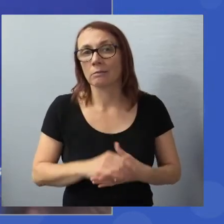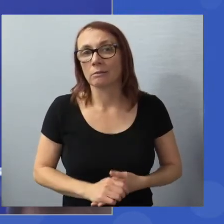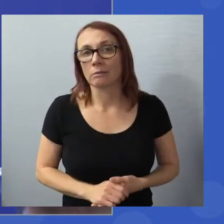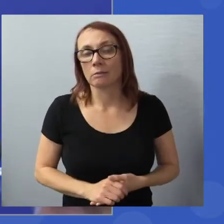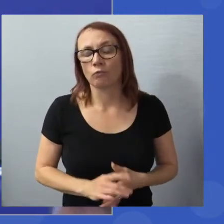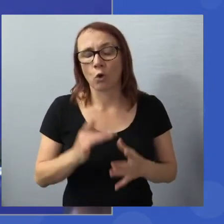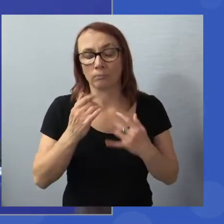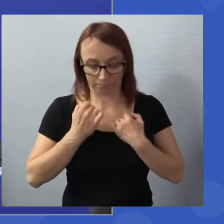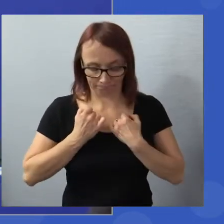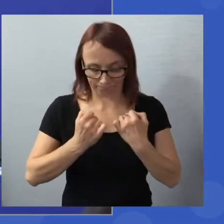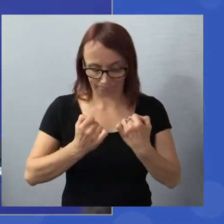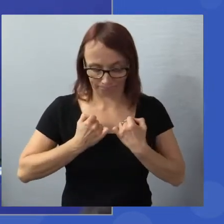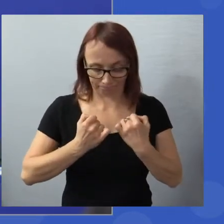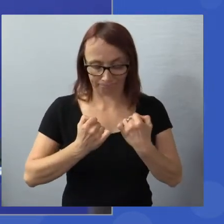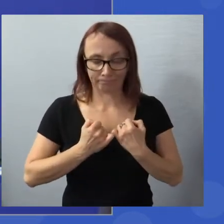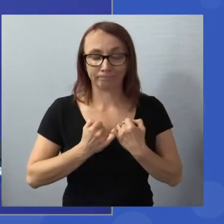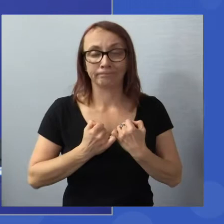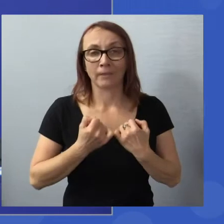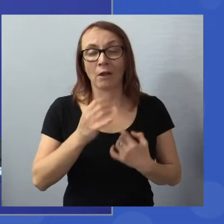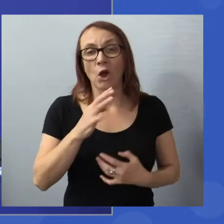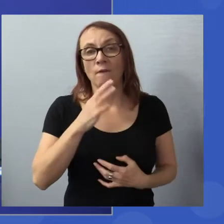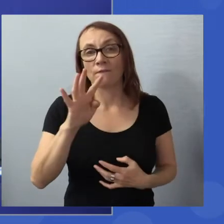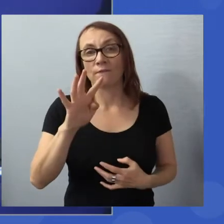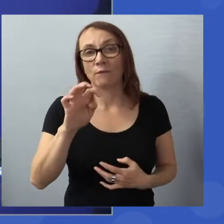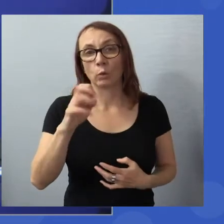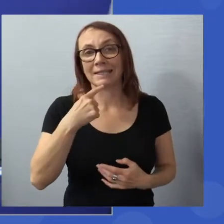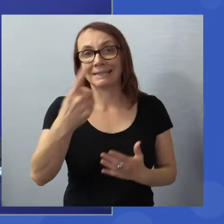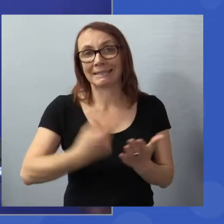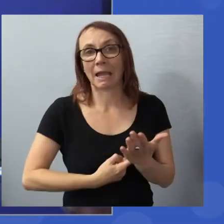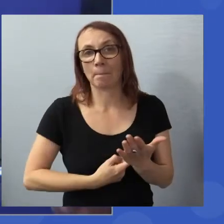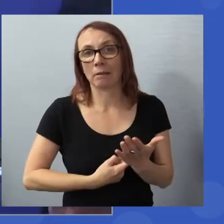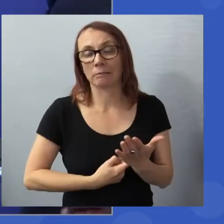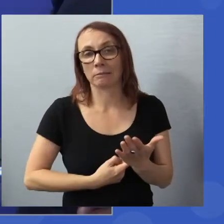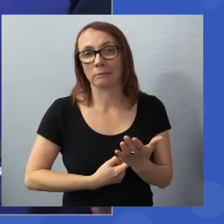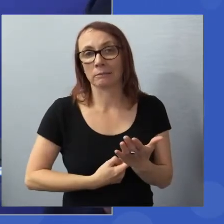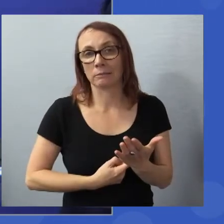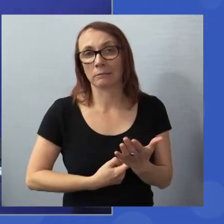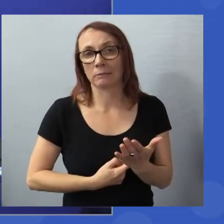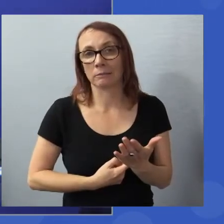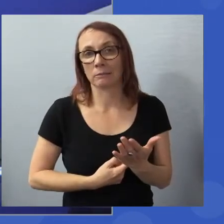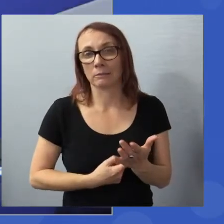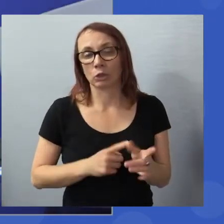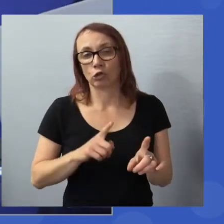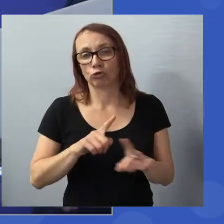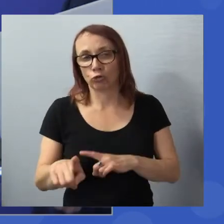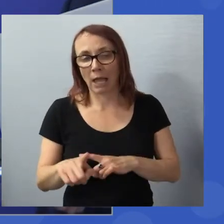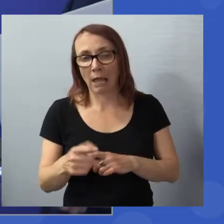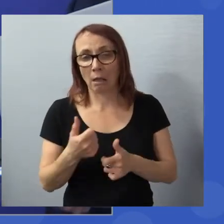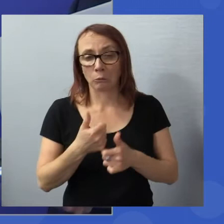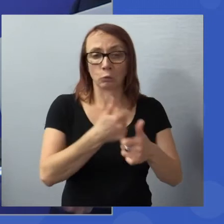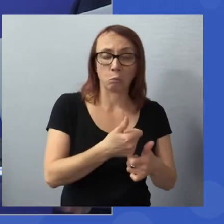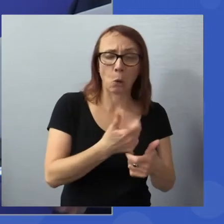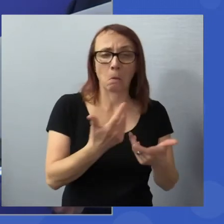on your 14 statements and and gather in the feeling of support within the room